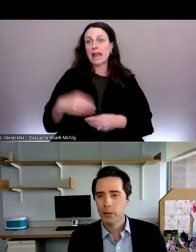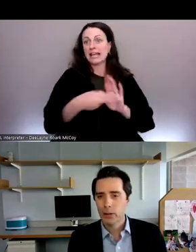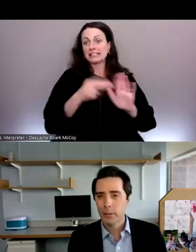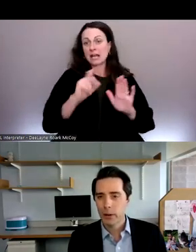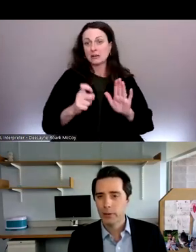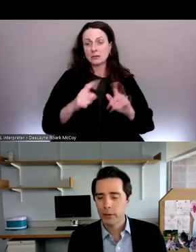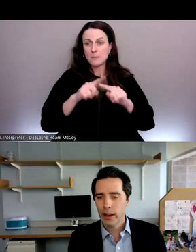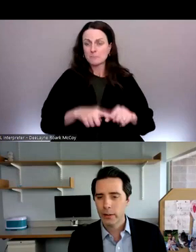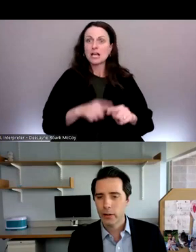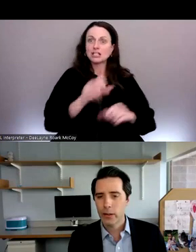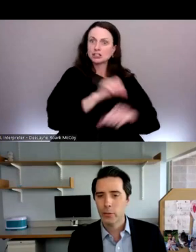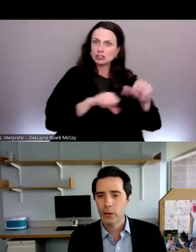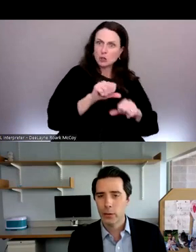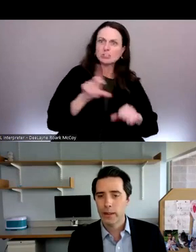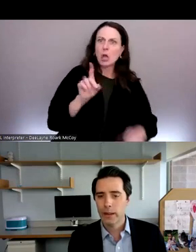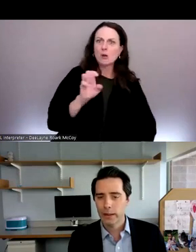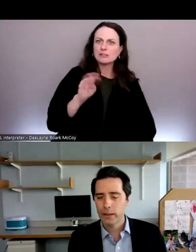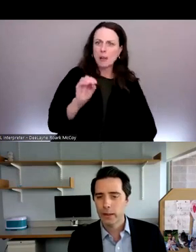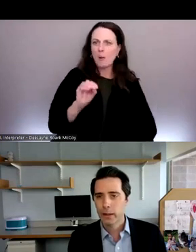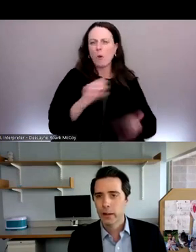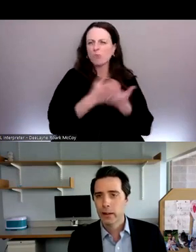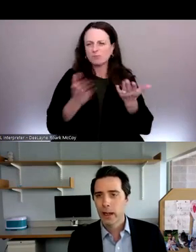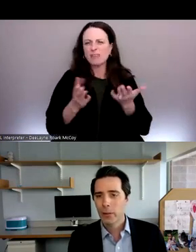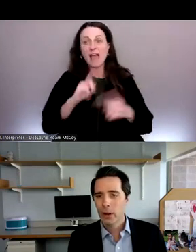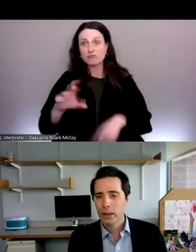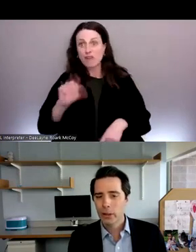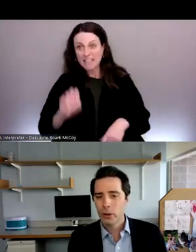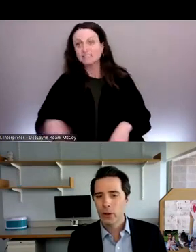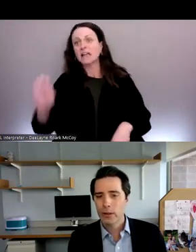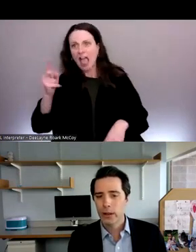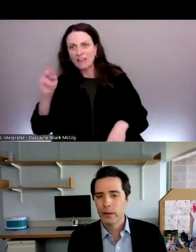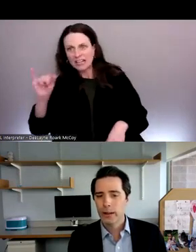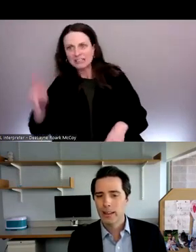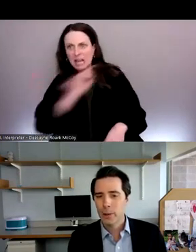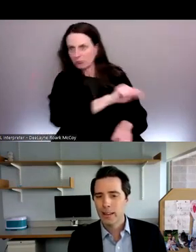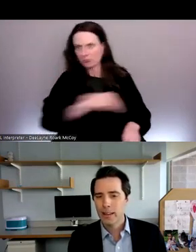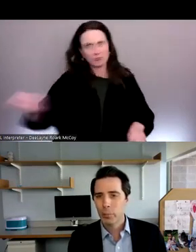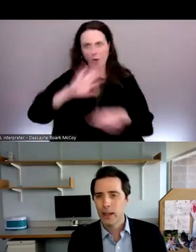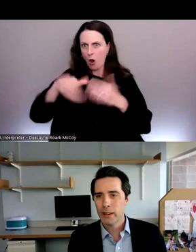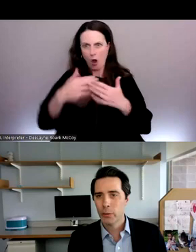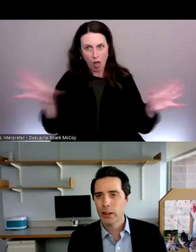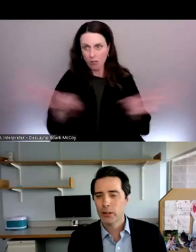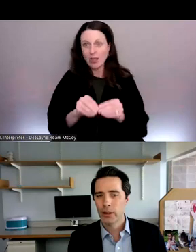socio-demographic factors as well as race and ethnicity and what he showed is